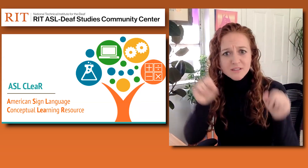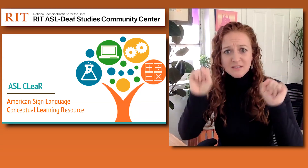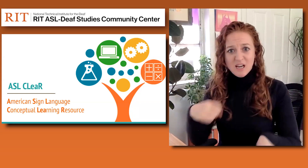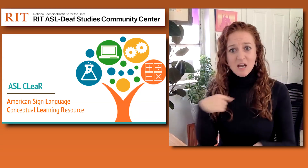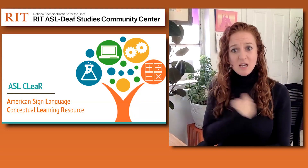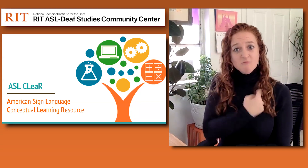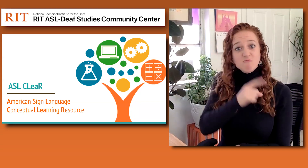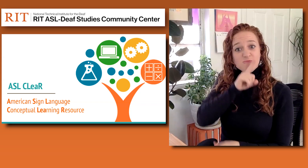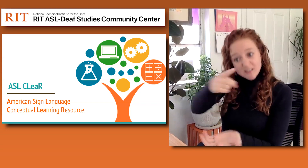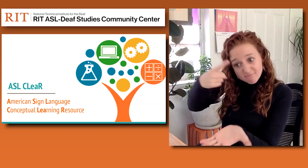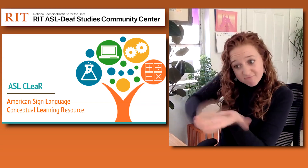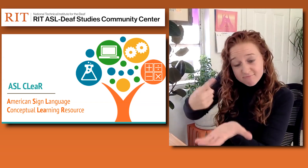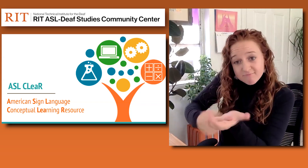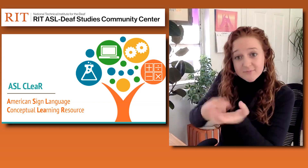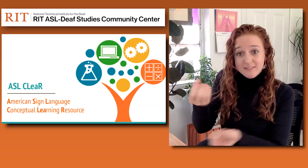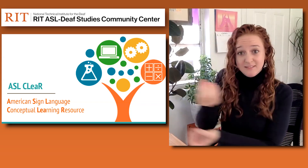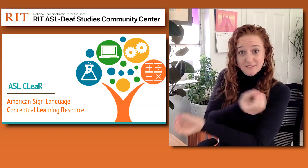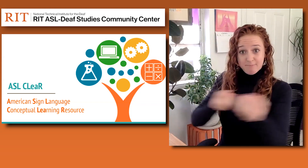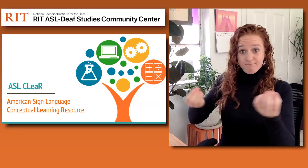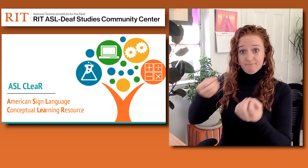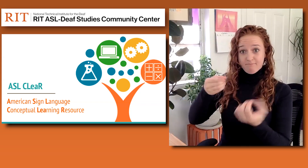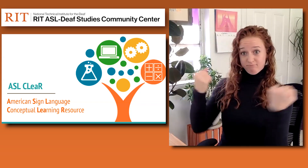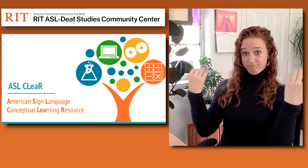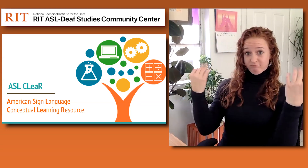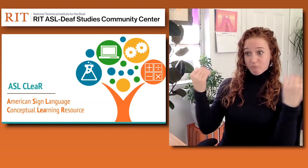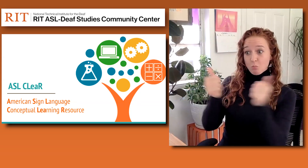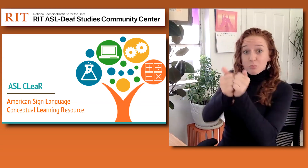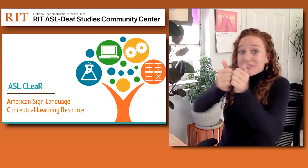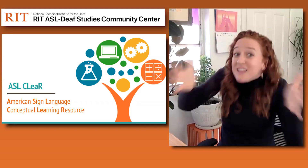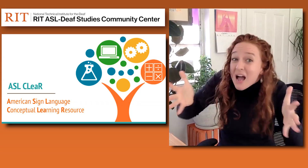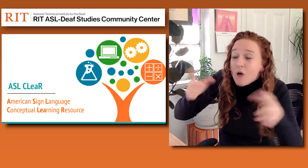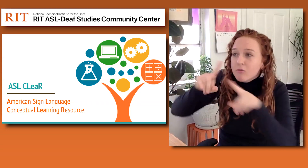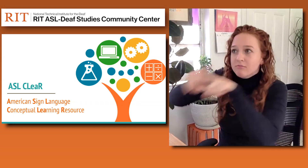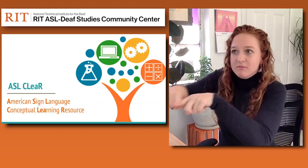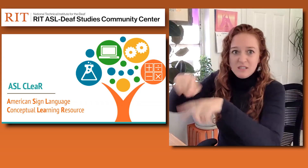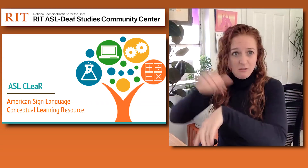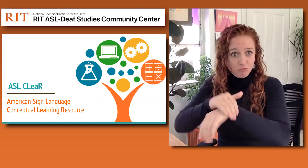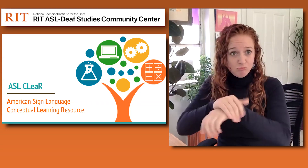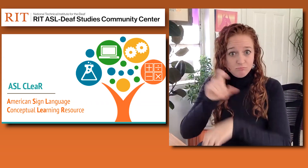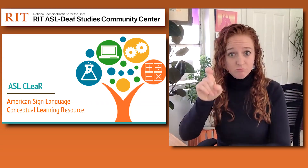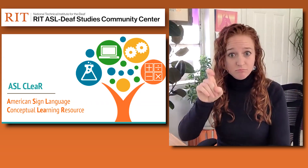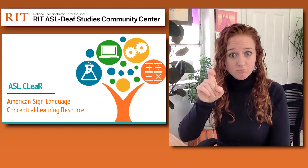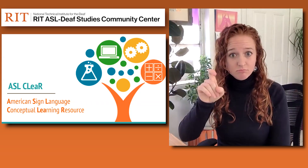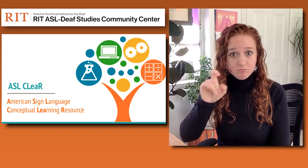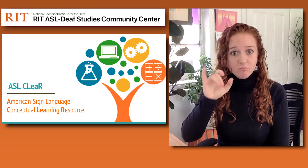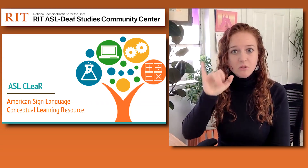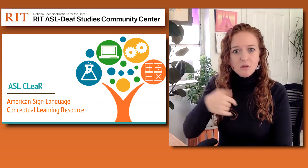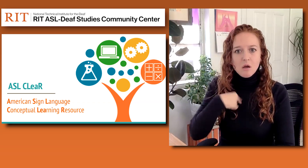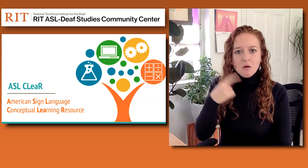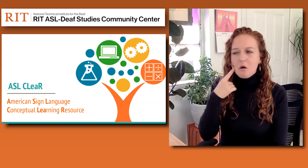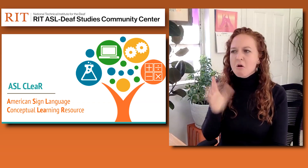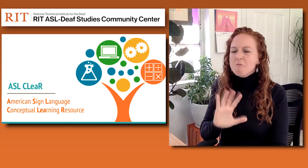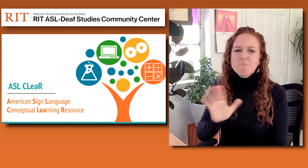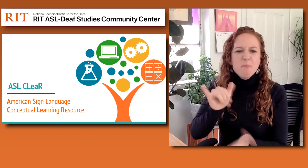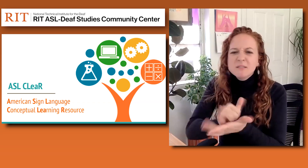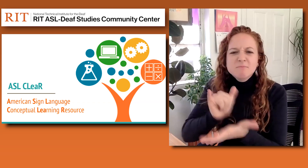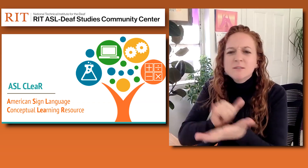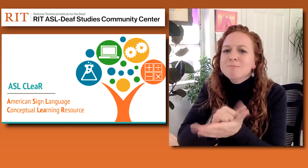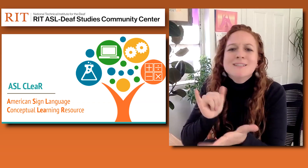and I thought, you know what? I have to talk about this and figure out different signs to use in the scientific fields